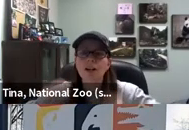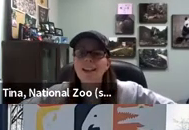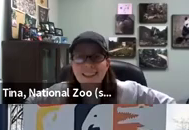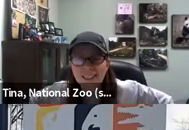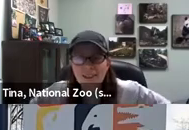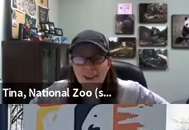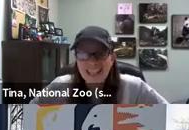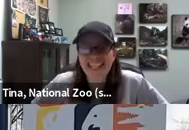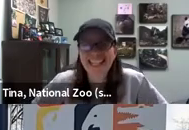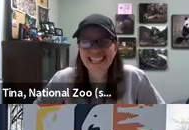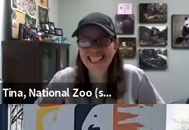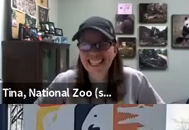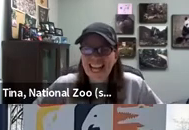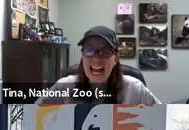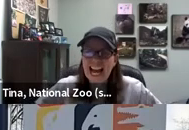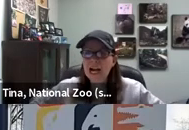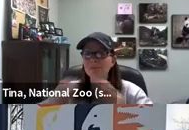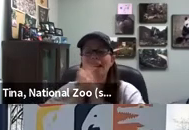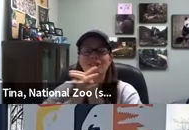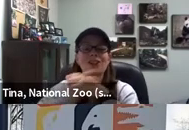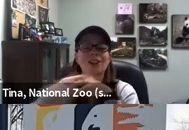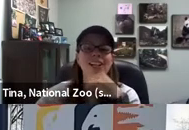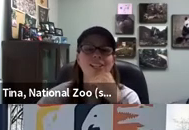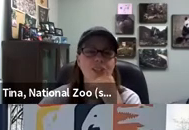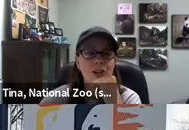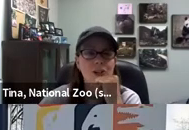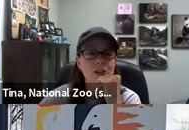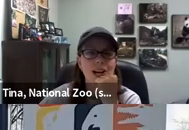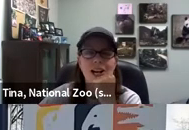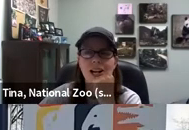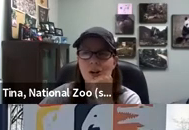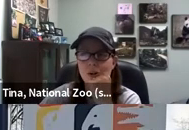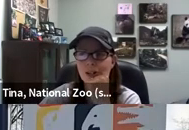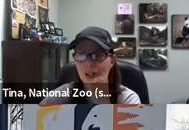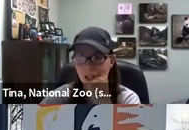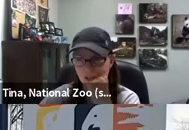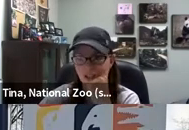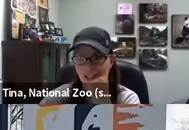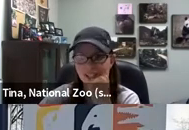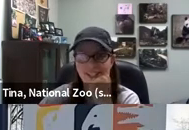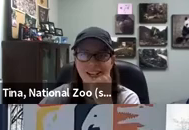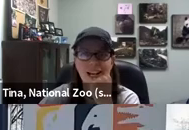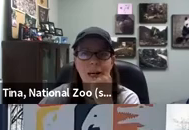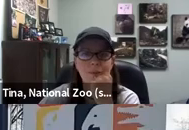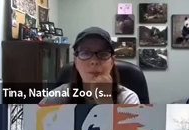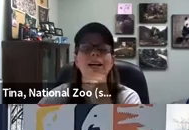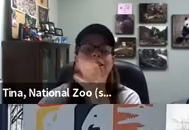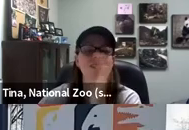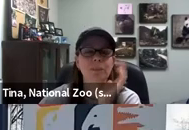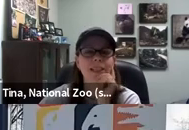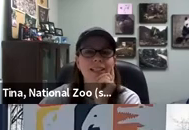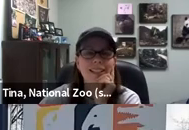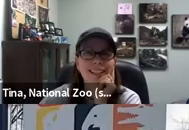ah there you are! So,